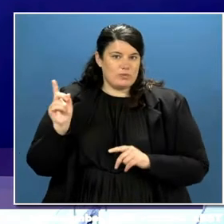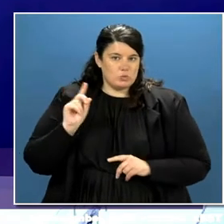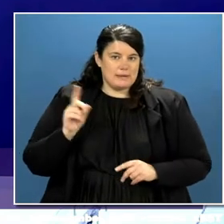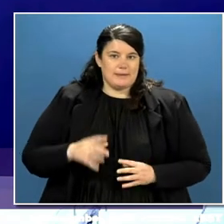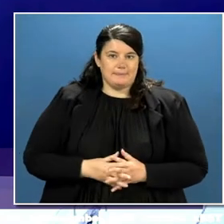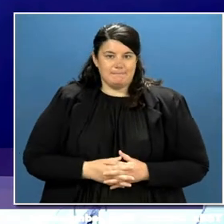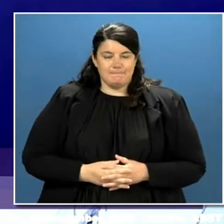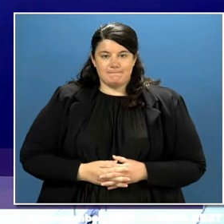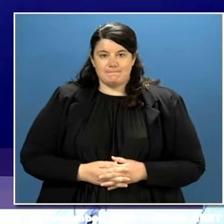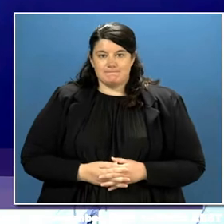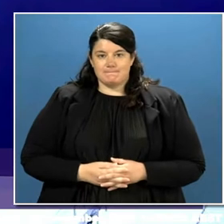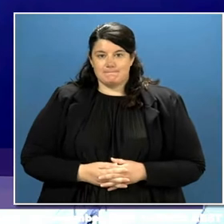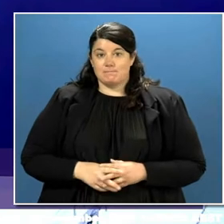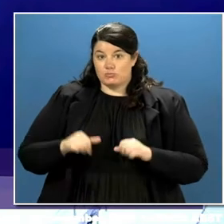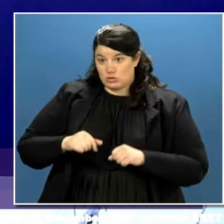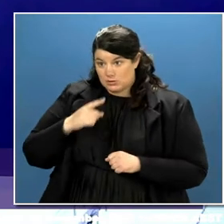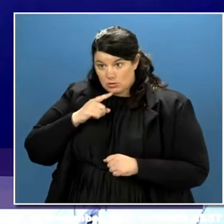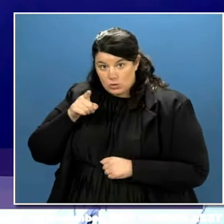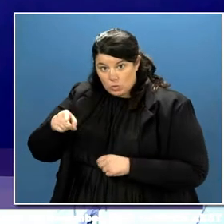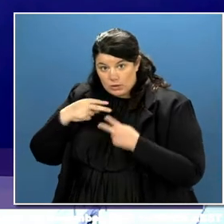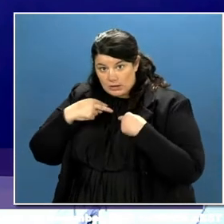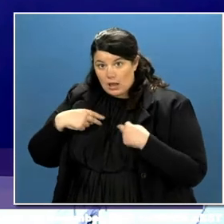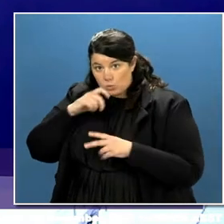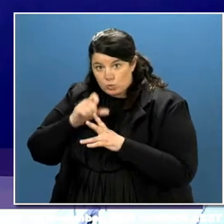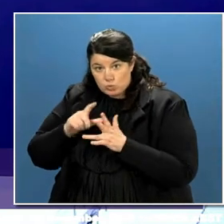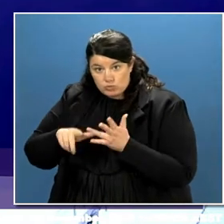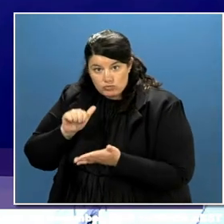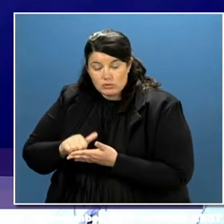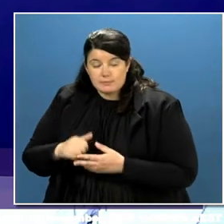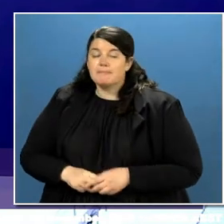And that will be done by you, you will take those witnesses? Yes. All right.